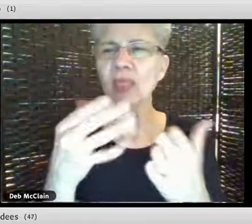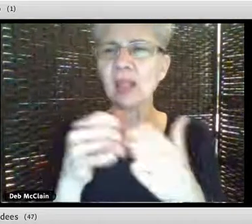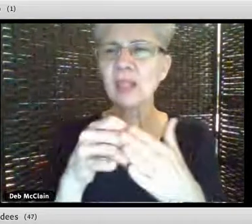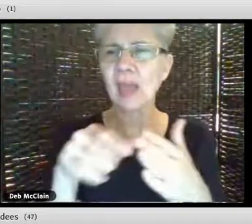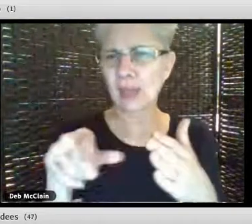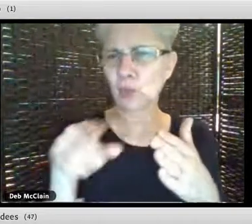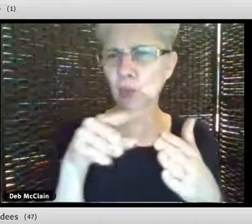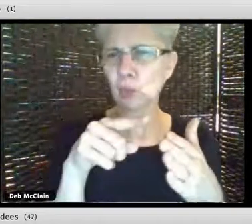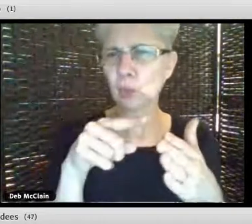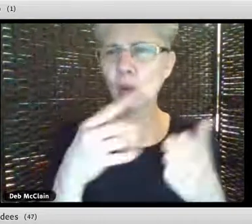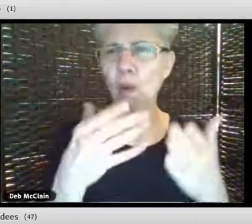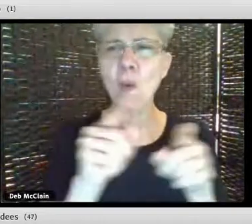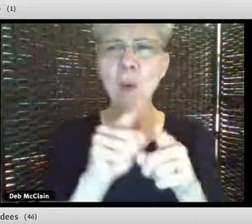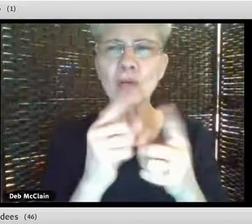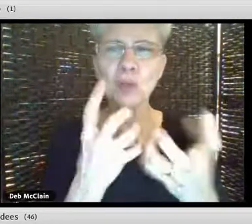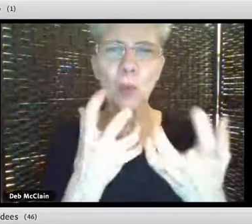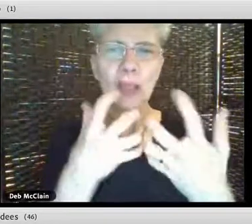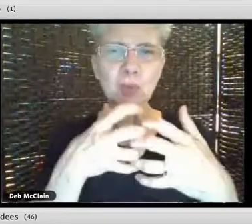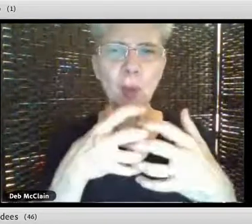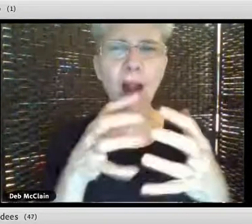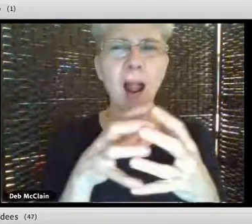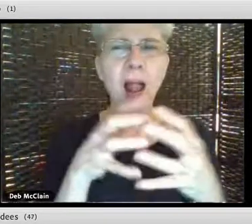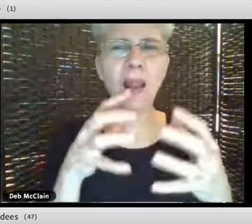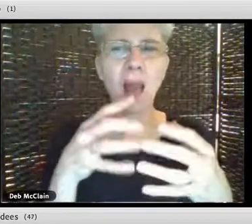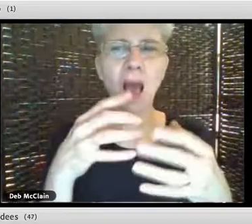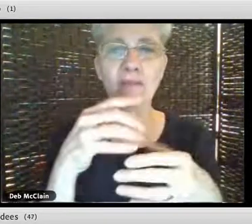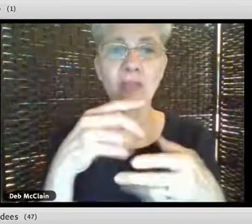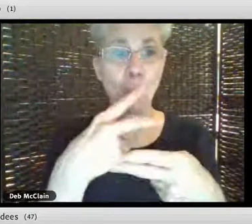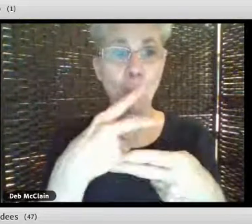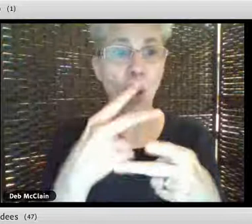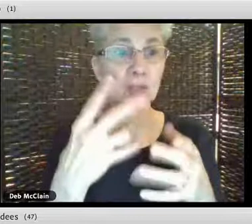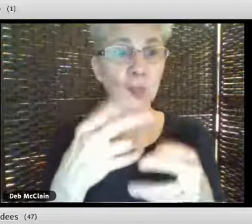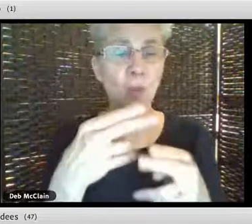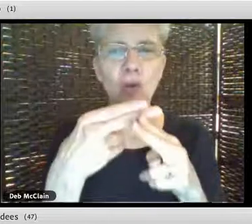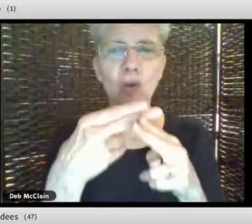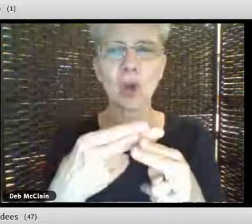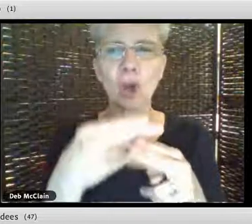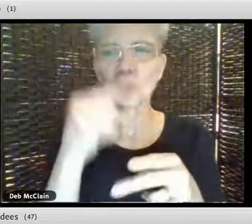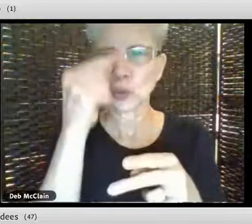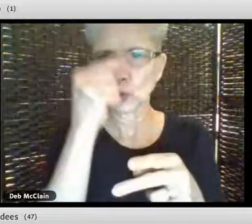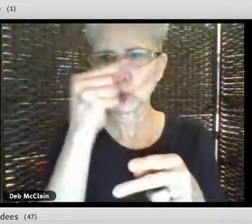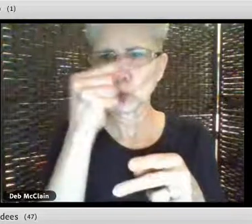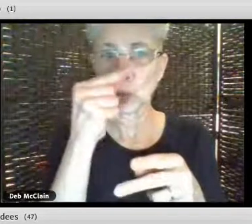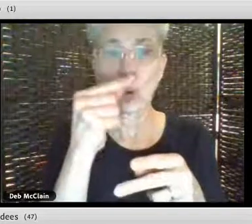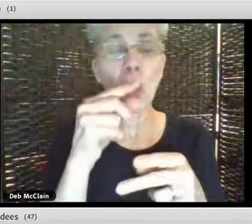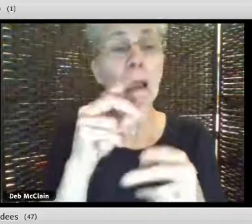is also integrated into a lot of the Google products is something called Google Keep, and then I'm going to talk to you about some ways